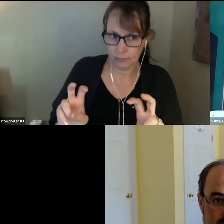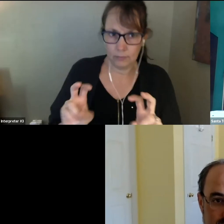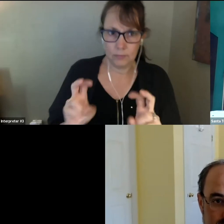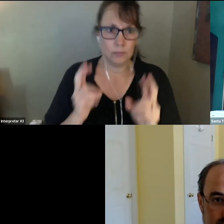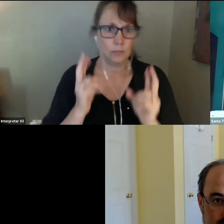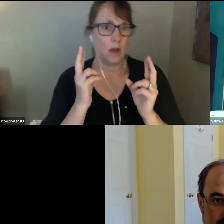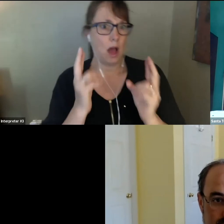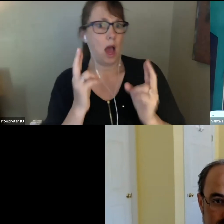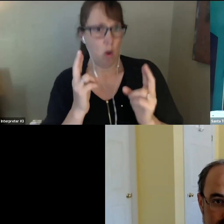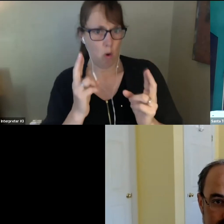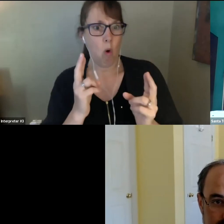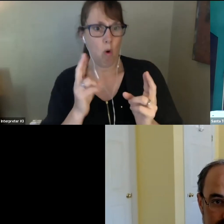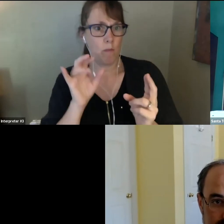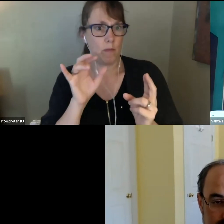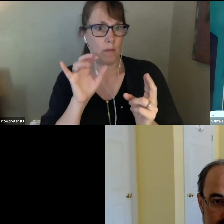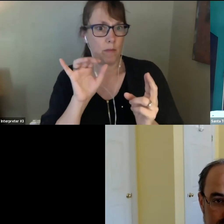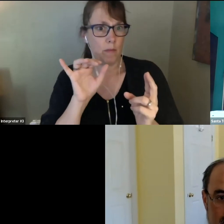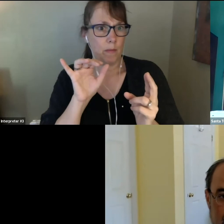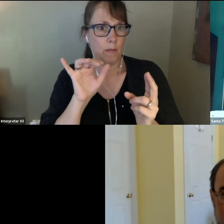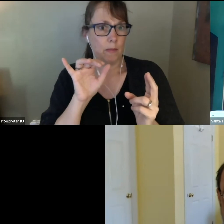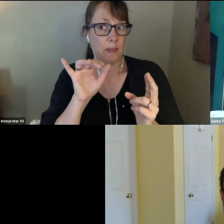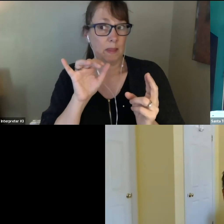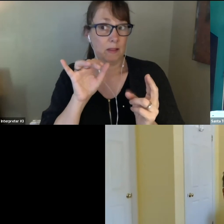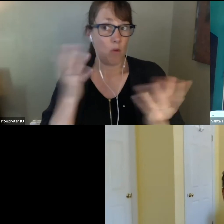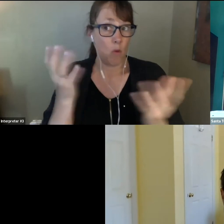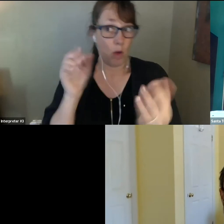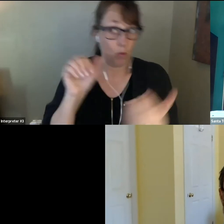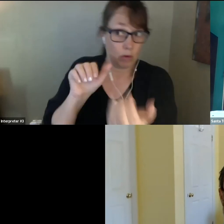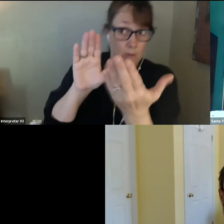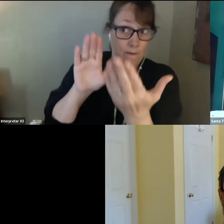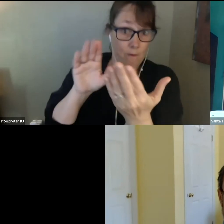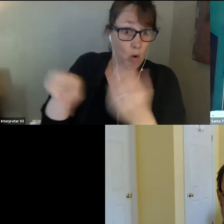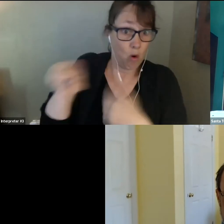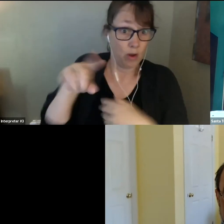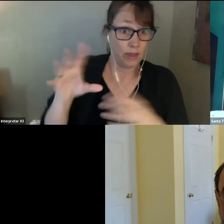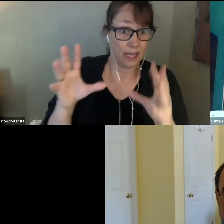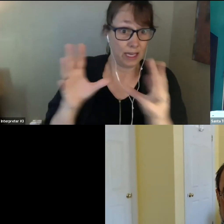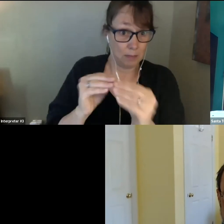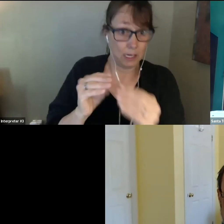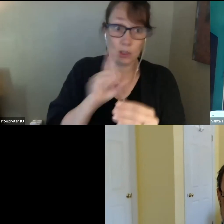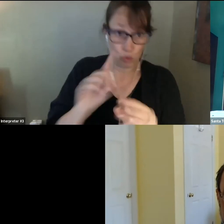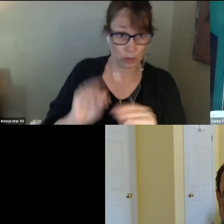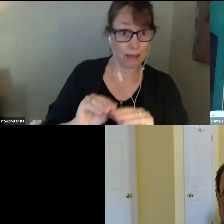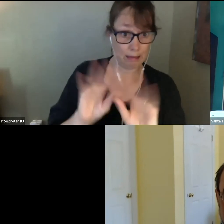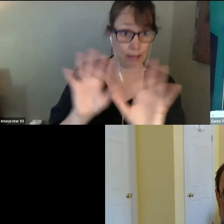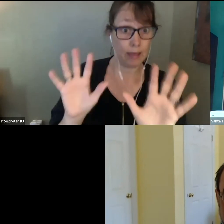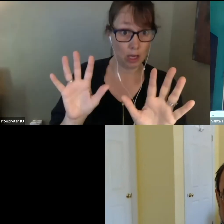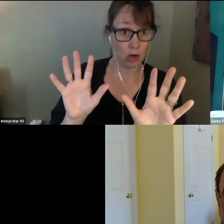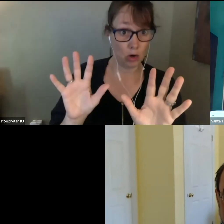committees is very clear in terms of what is hoped for for deliverables and to make